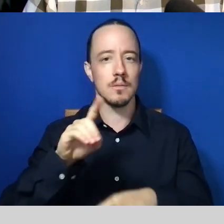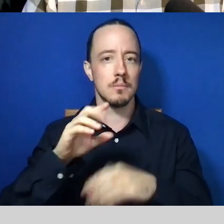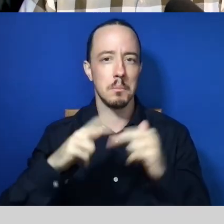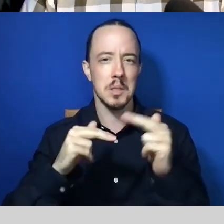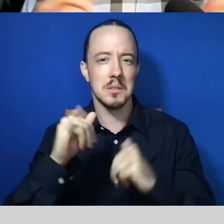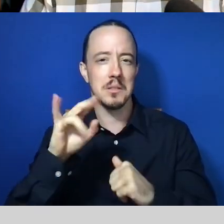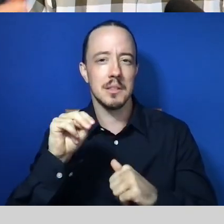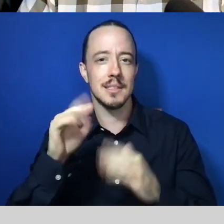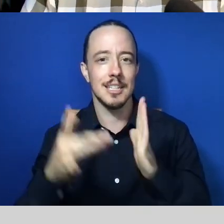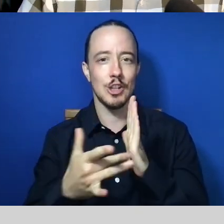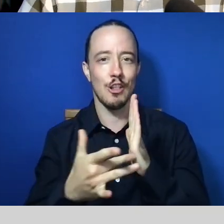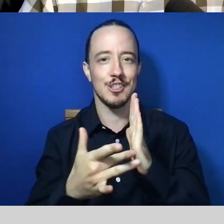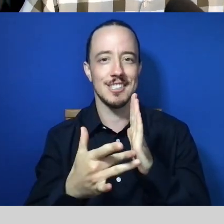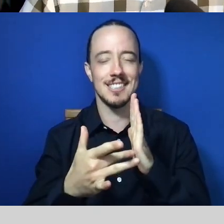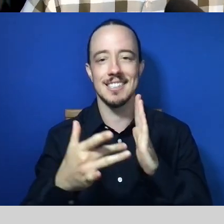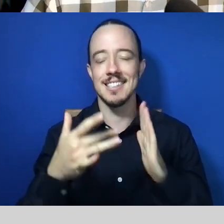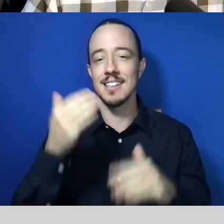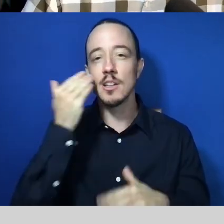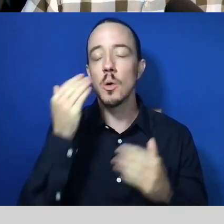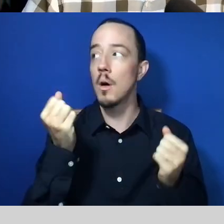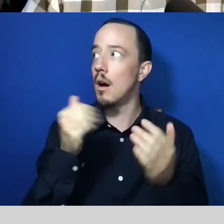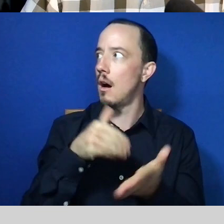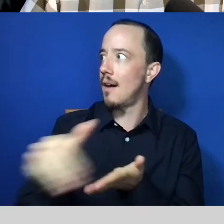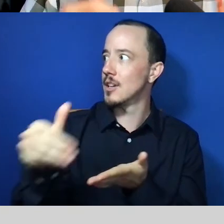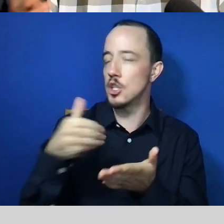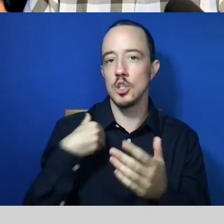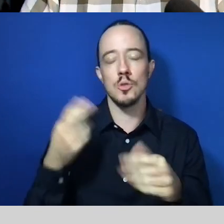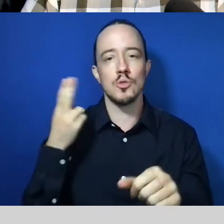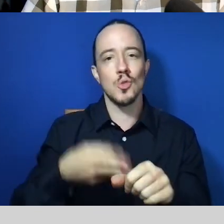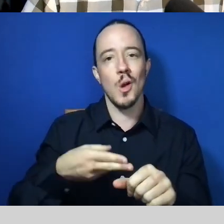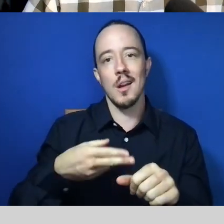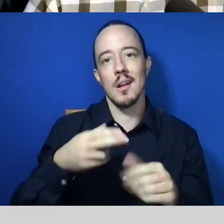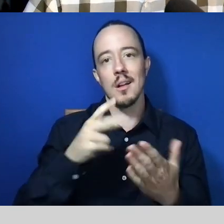A lot of times you get on projects and maybe it's legacy code. We were able to build this all from scratch